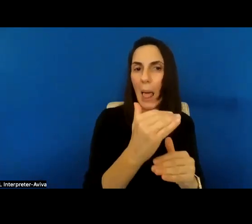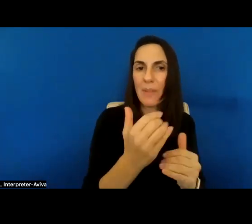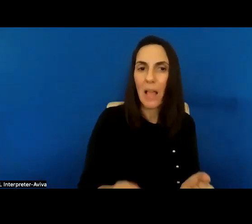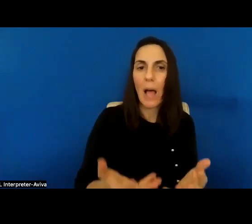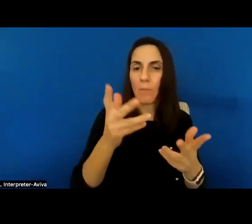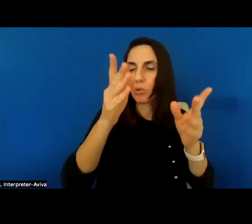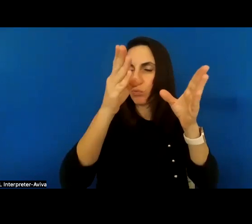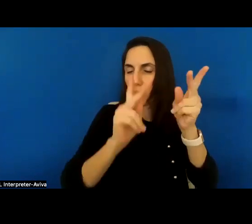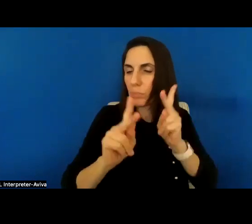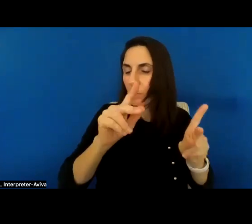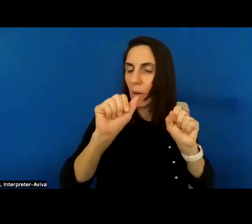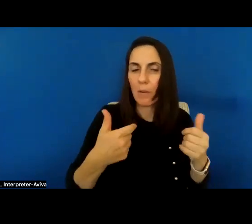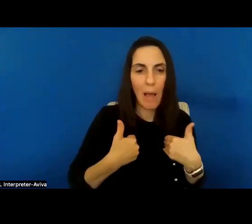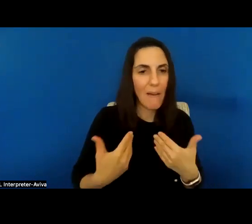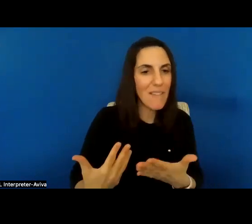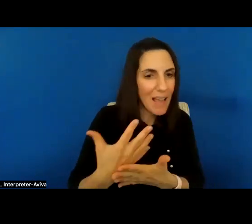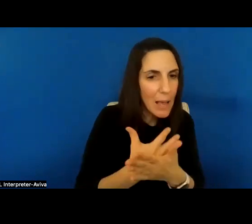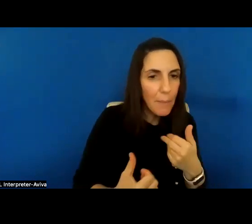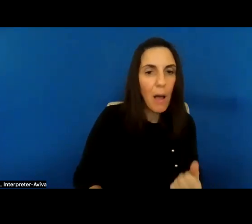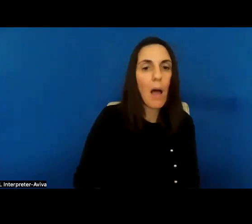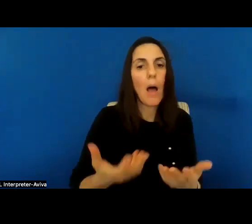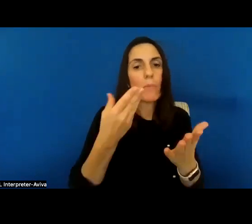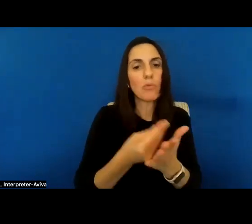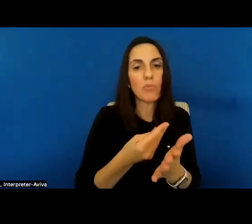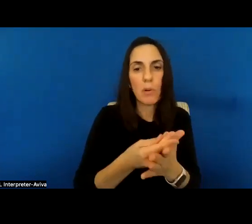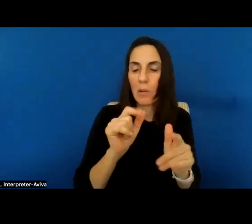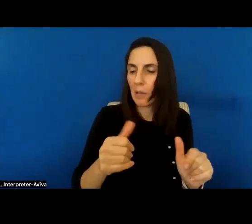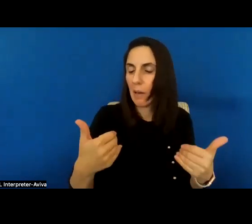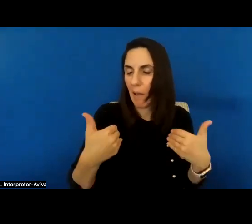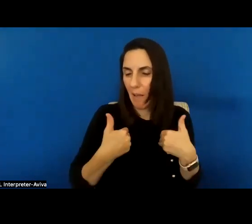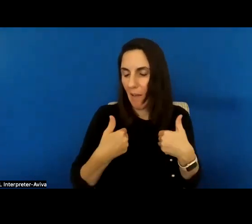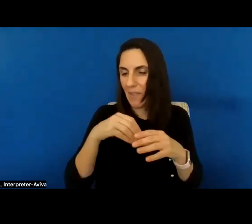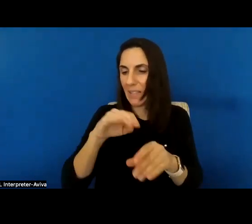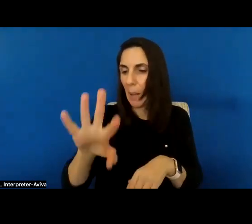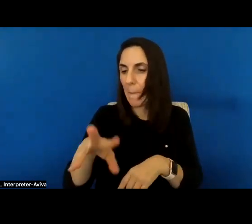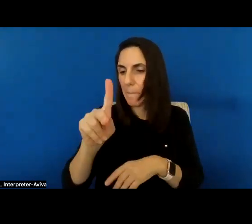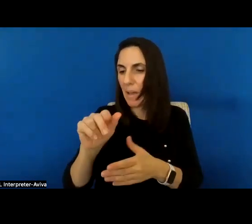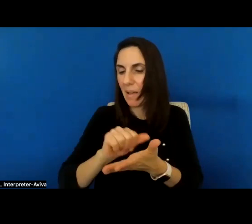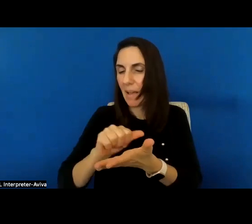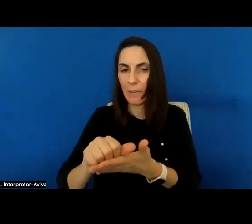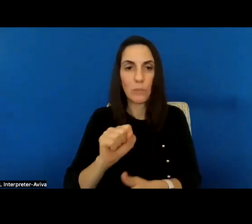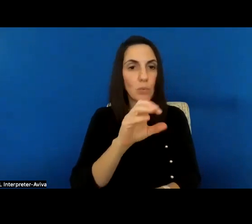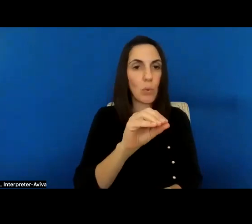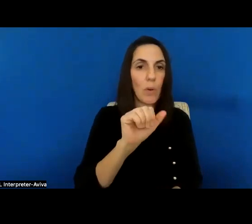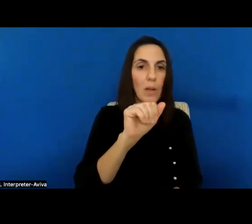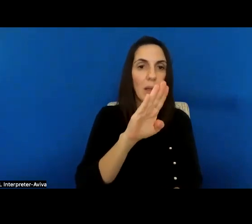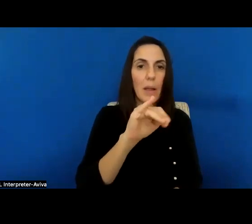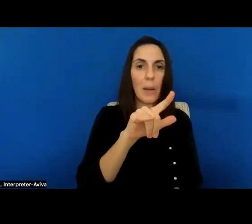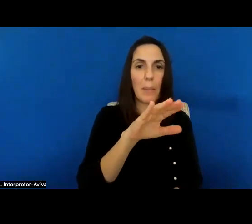income, or or how much money they could have on hand, and so able says that those resources,